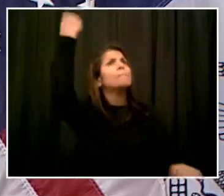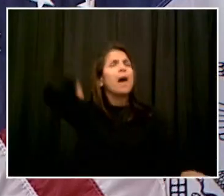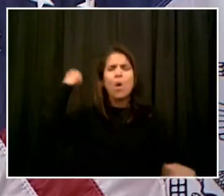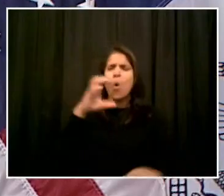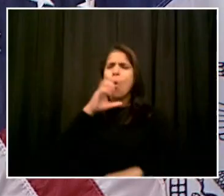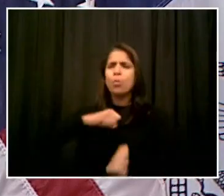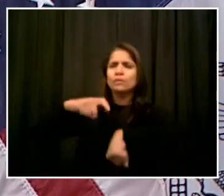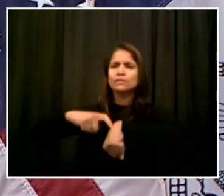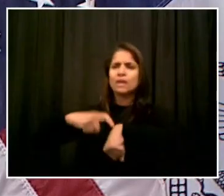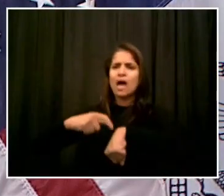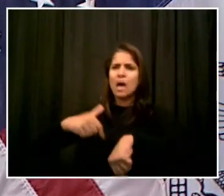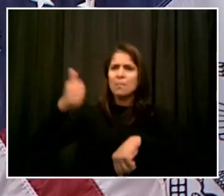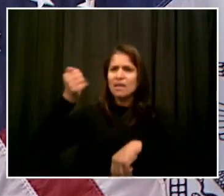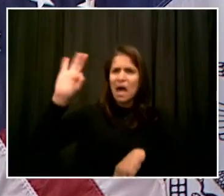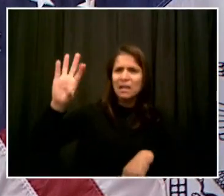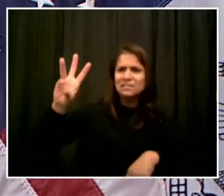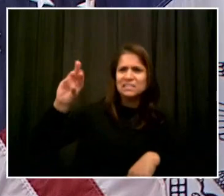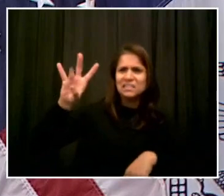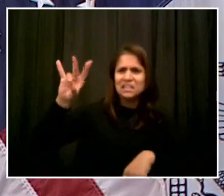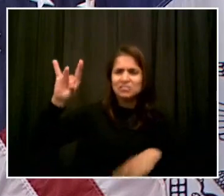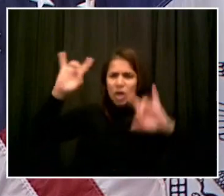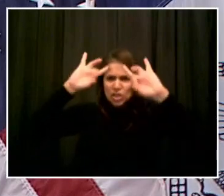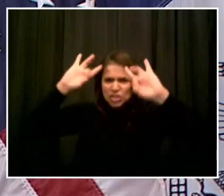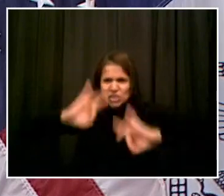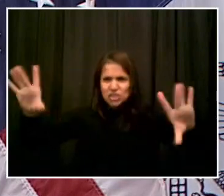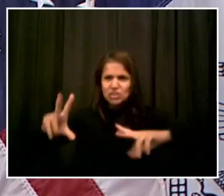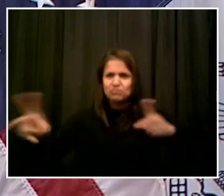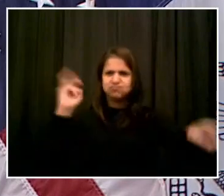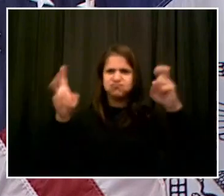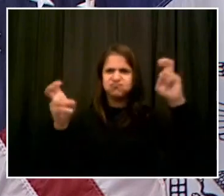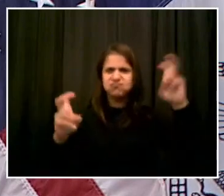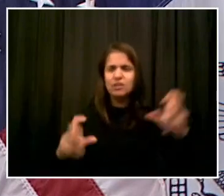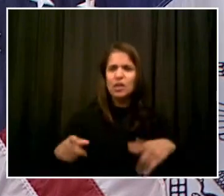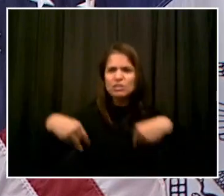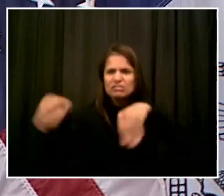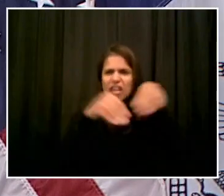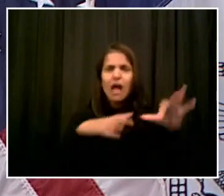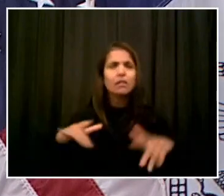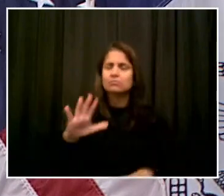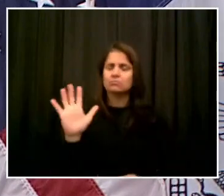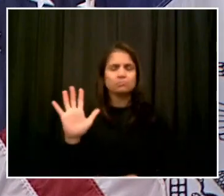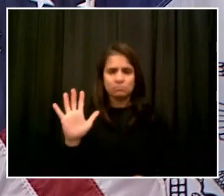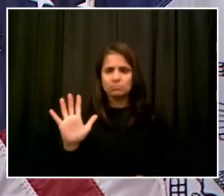OF THIS CITY,